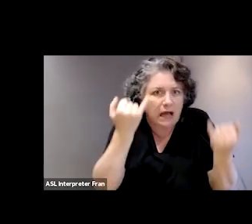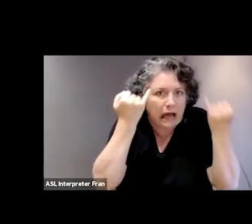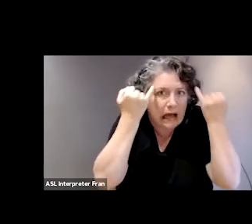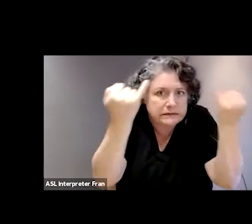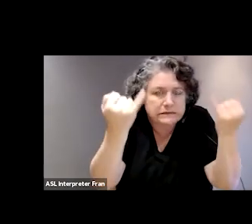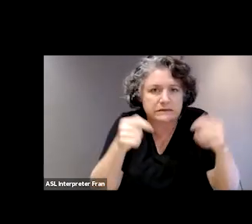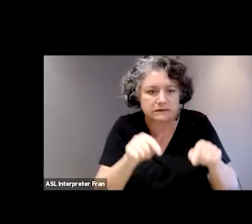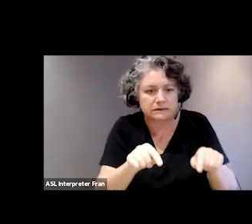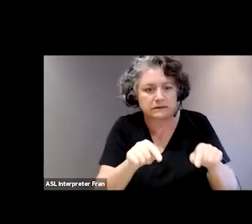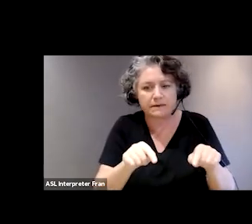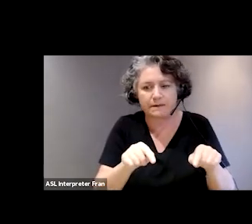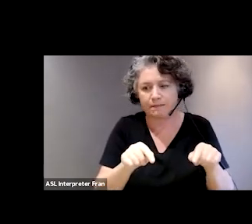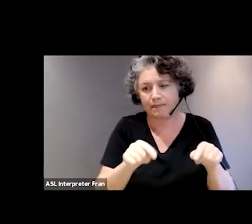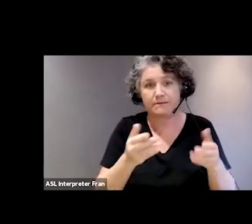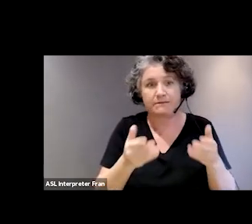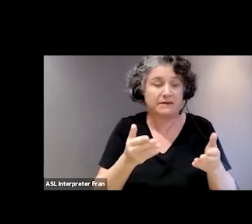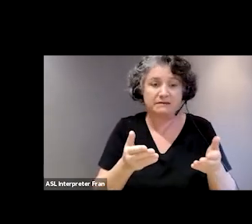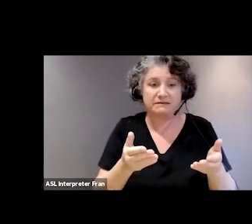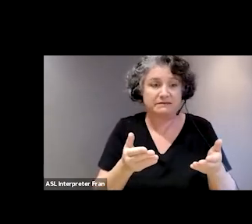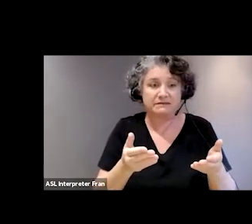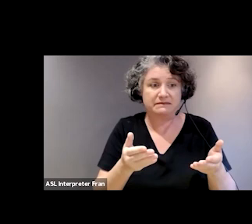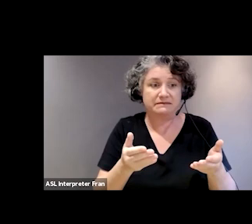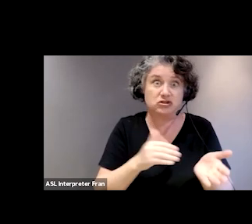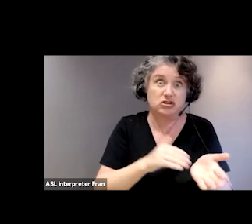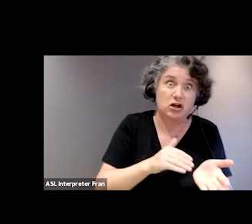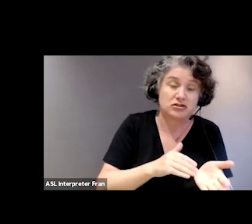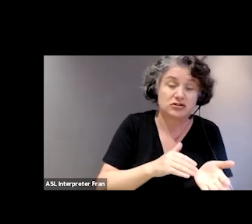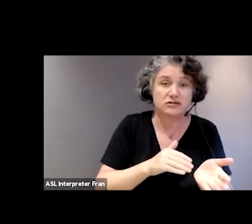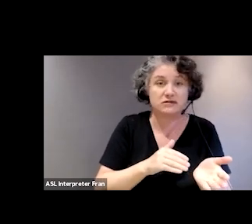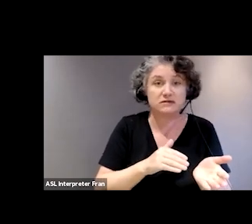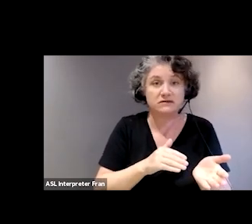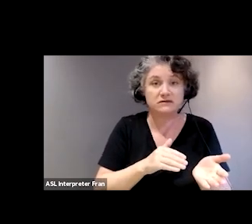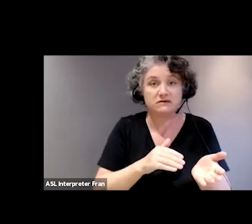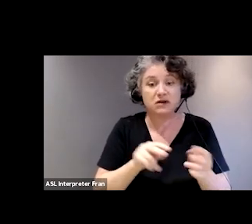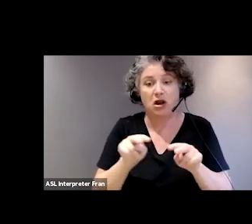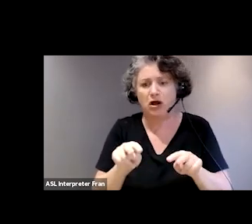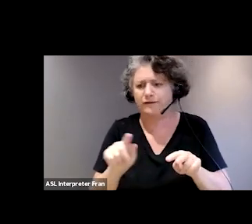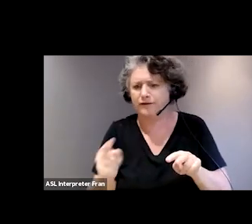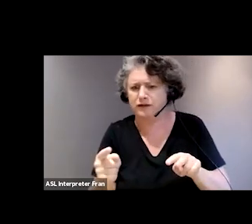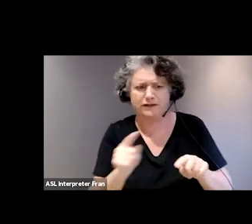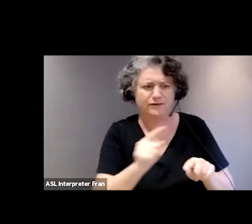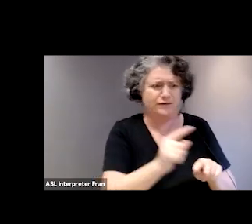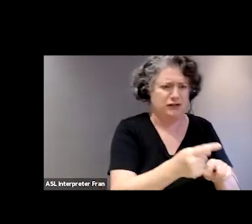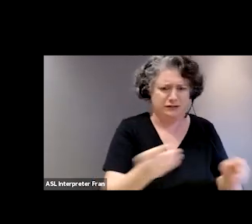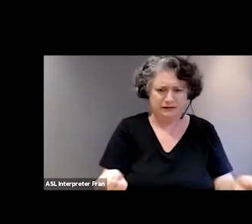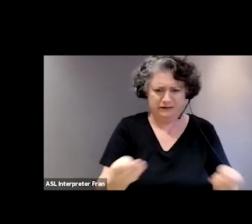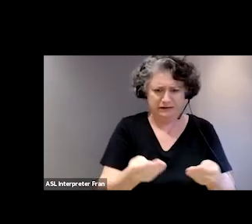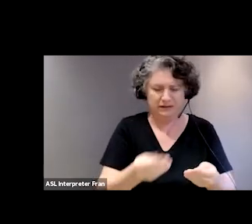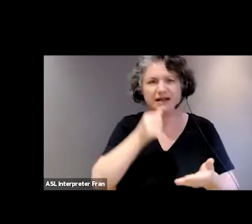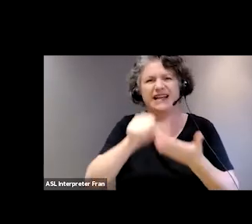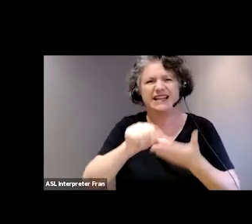I guess I need to wait for the eight weeks. Thank you very much, it has